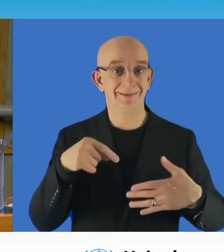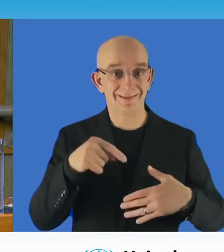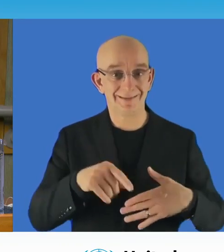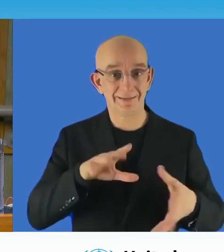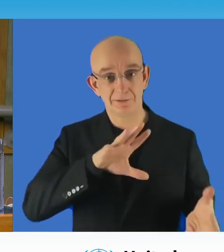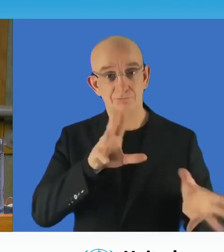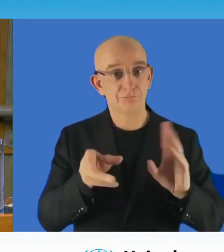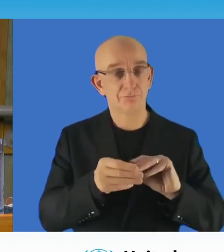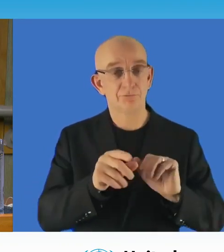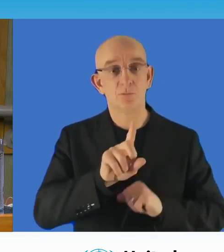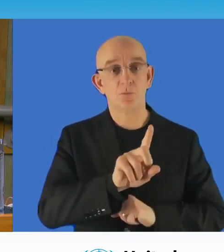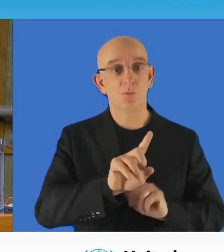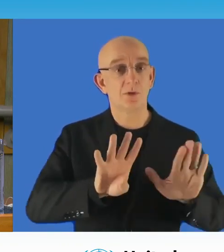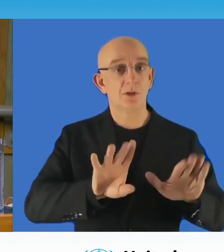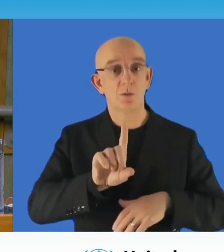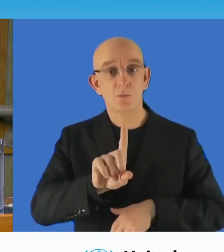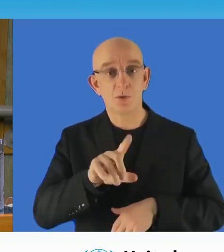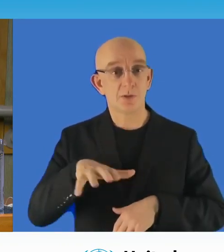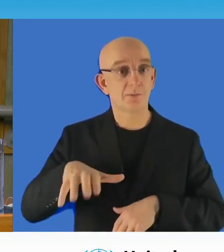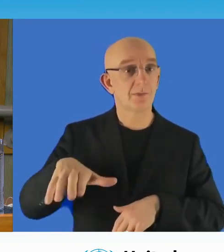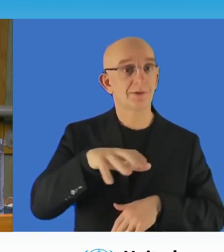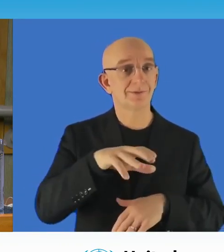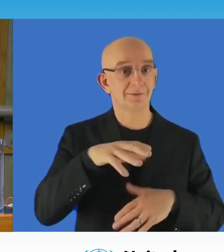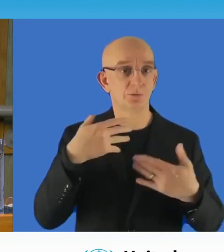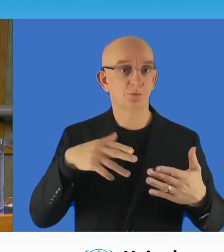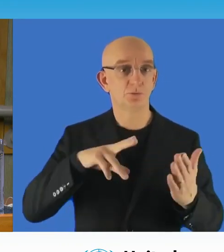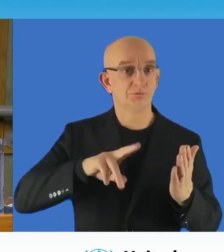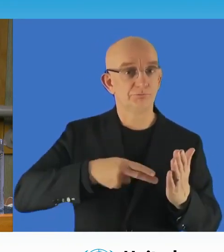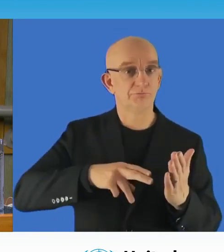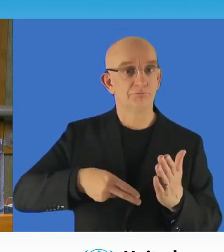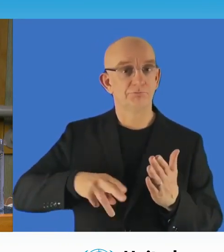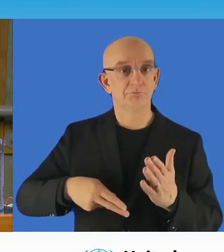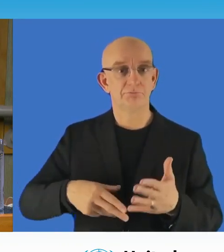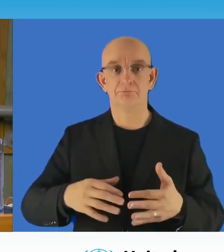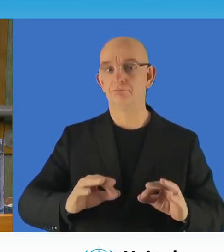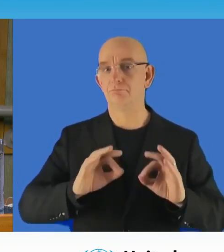ministerial levels is an indicator of the priority that governments have come to perceive the rights